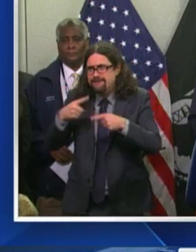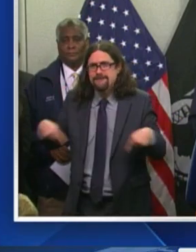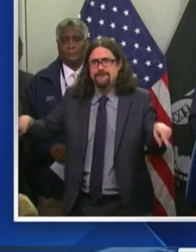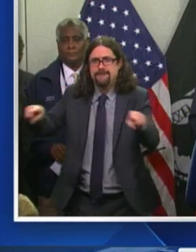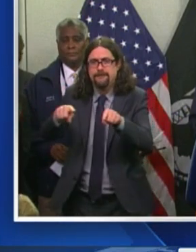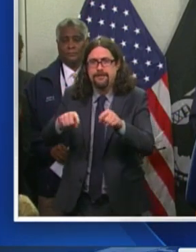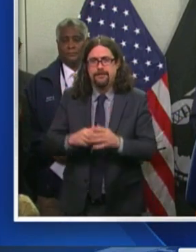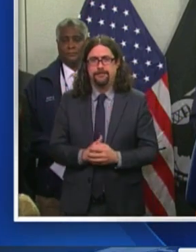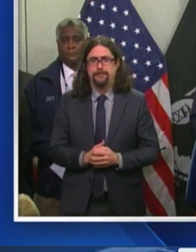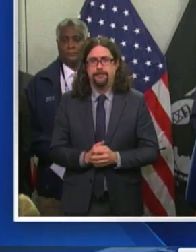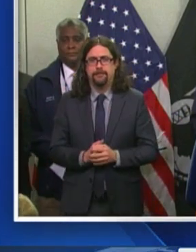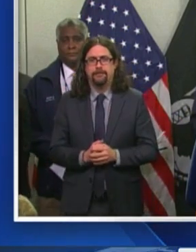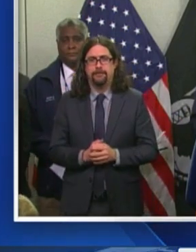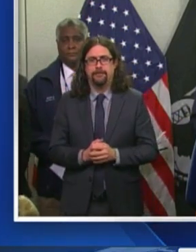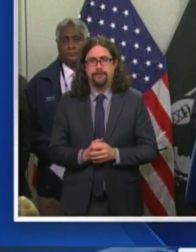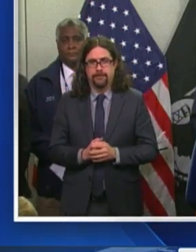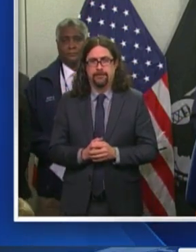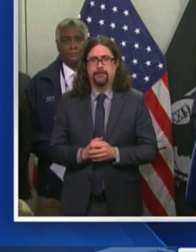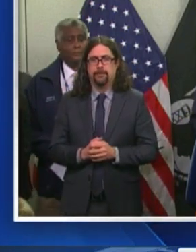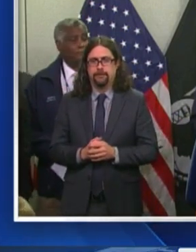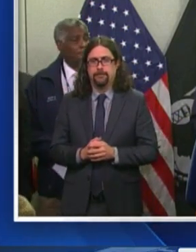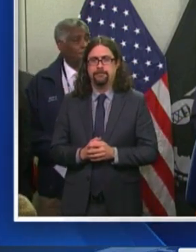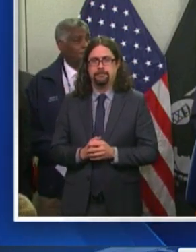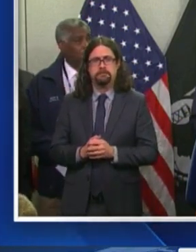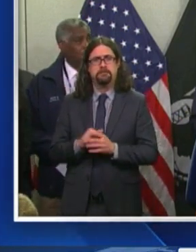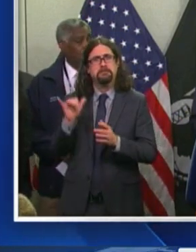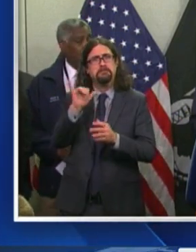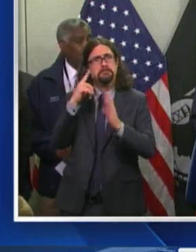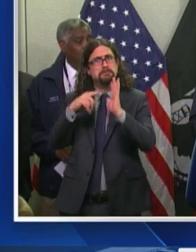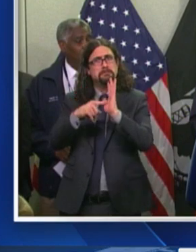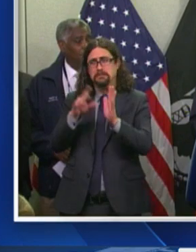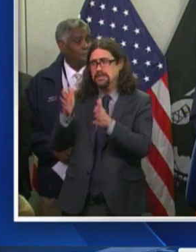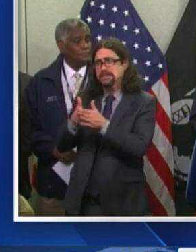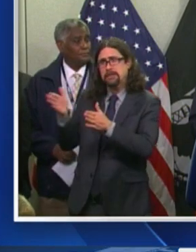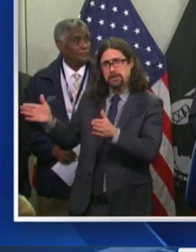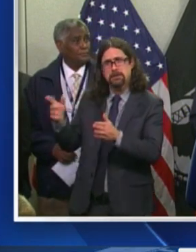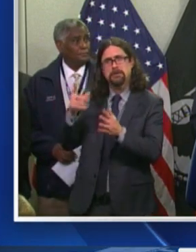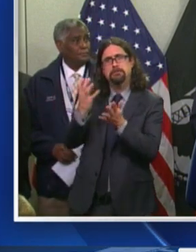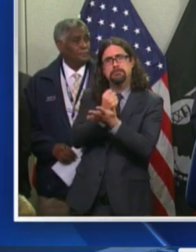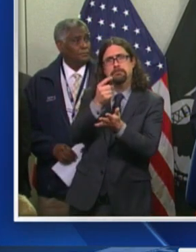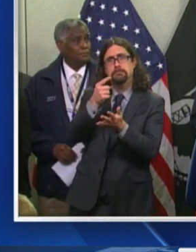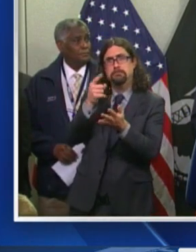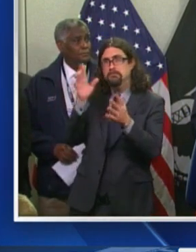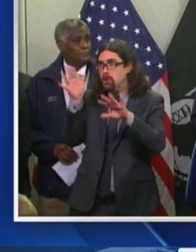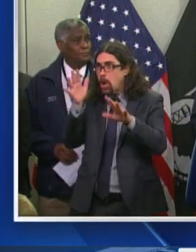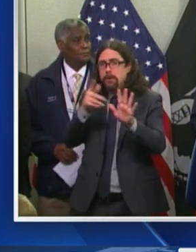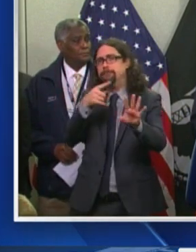LOOK OUT FOR SENIOR CITIZENS AND THE DISABLED. OBVIOUSLY OFFER THEM A HELPING HAND, CHECK IN ON YOUR NEIGHBORS.